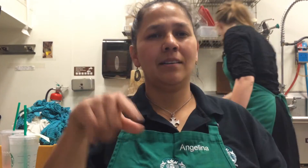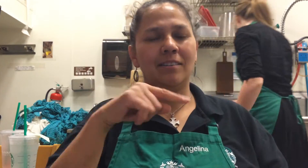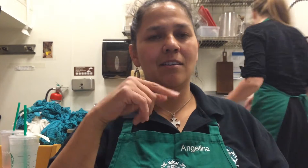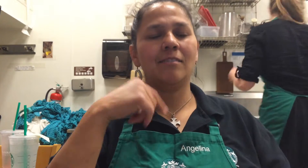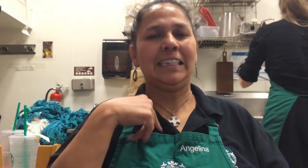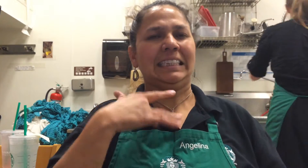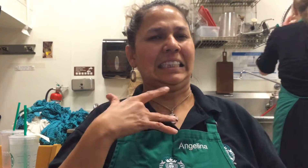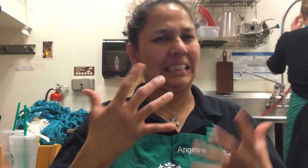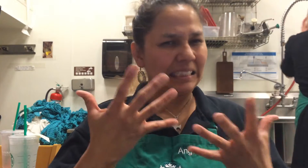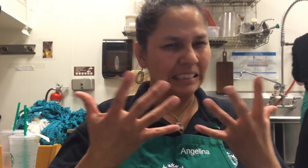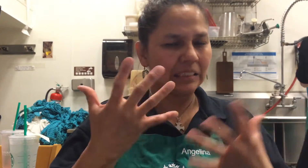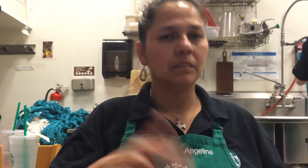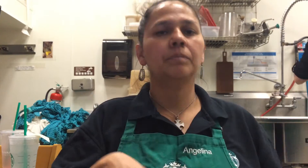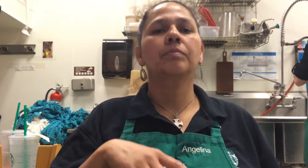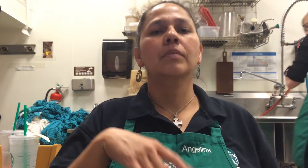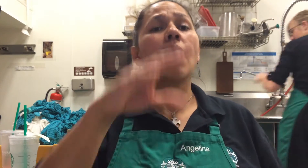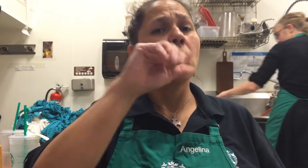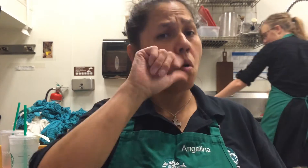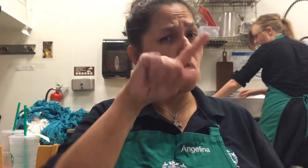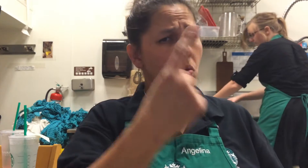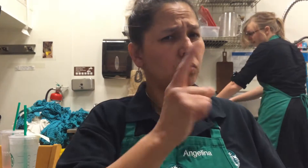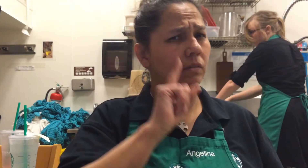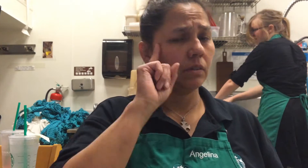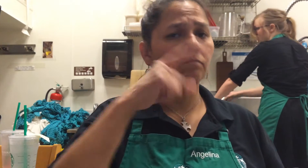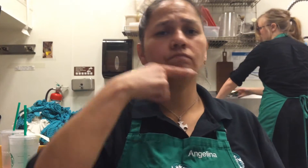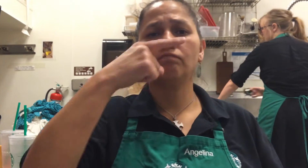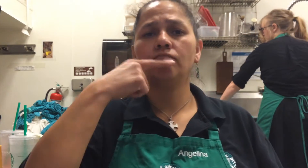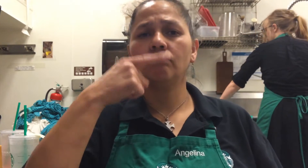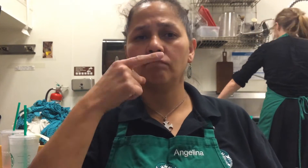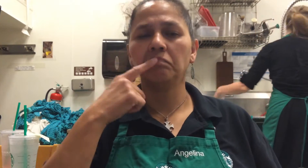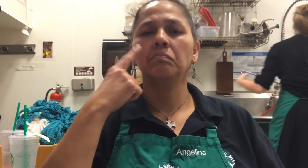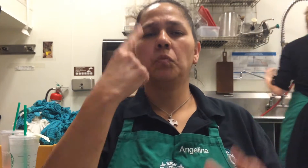Some of labels didn't feel right. Not only Deaf, Hearing employees.